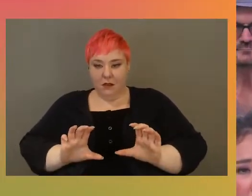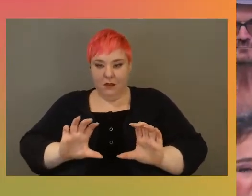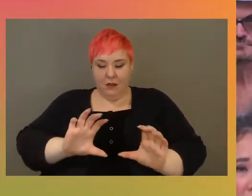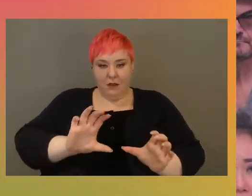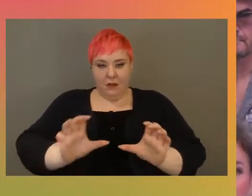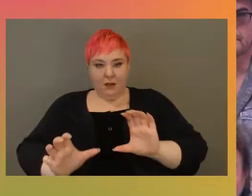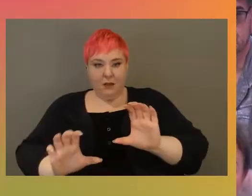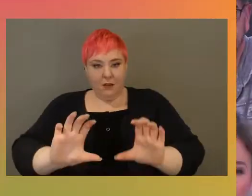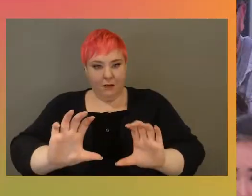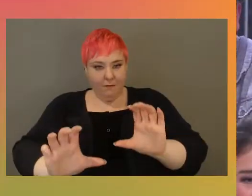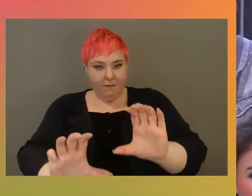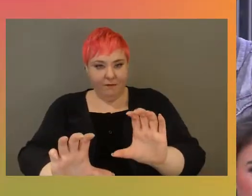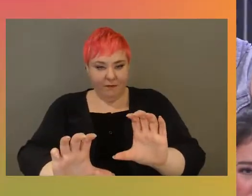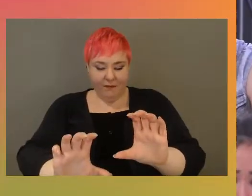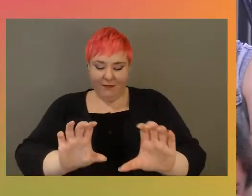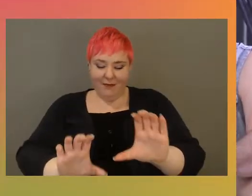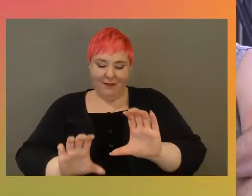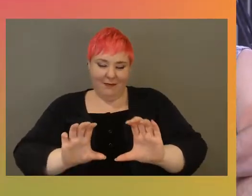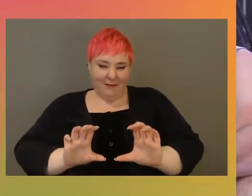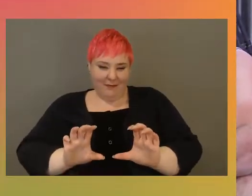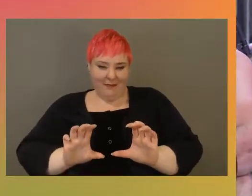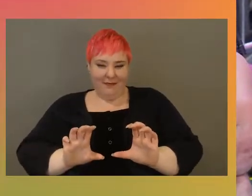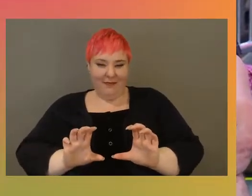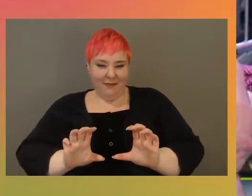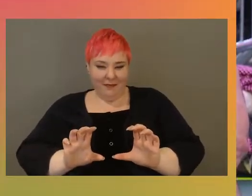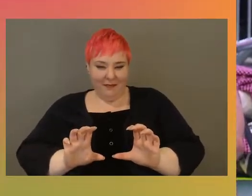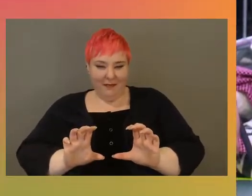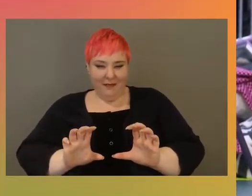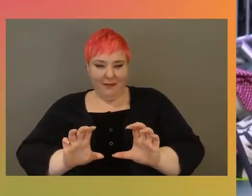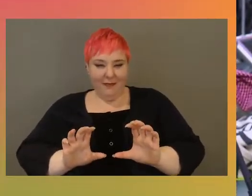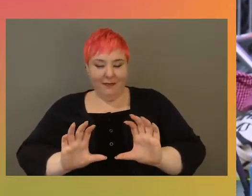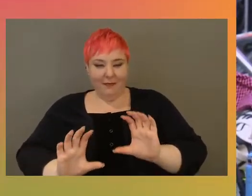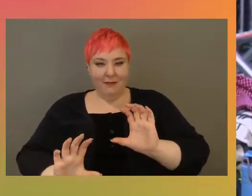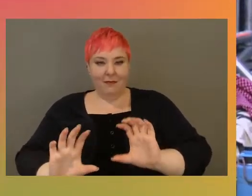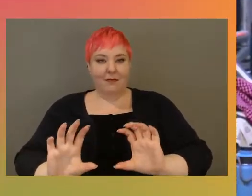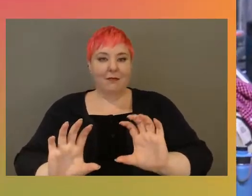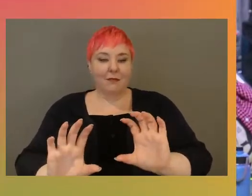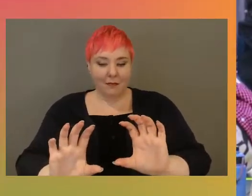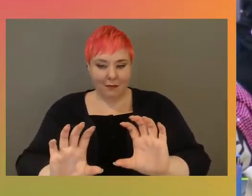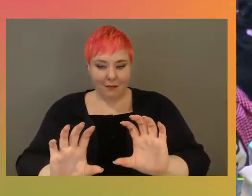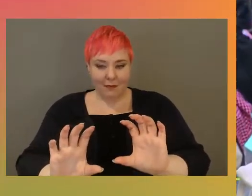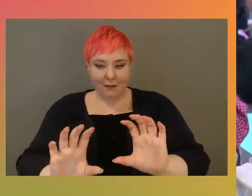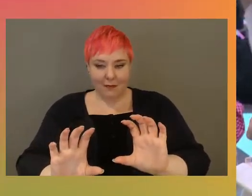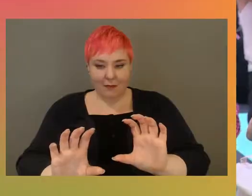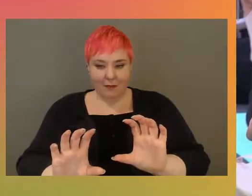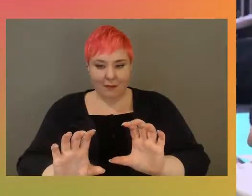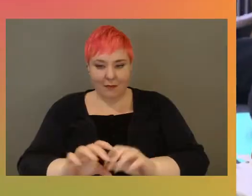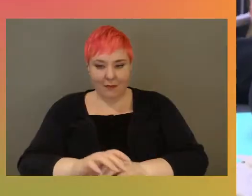STAFF. WALK FORWARD WITH YOUR HIPS, WALK BACK WITH YOUR HIPS.